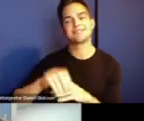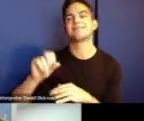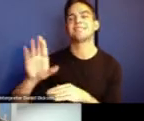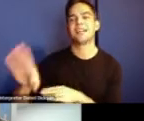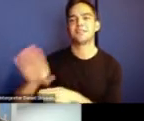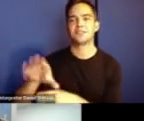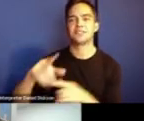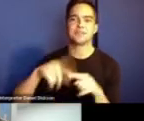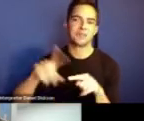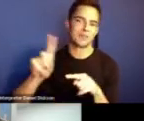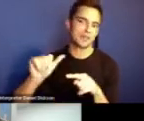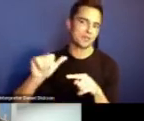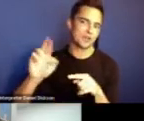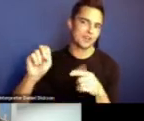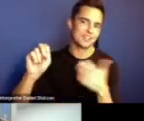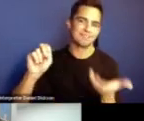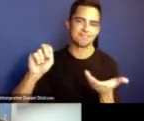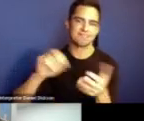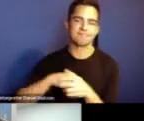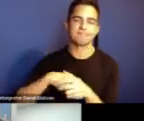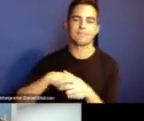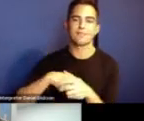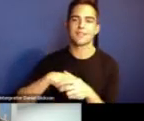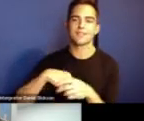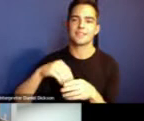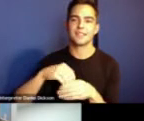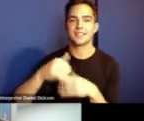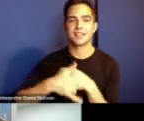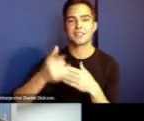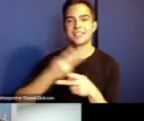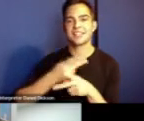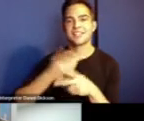depending on where you are in the country. Take care, and we'll see you next month.